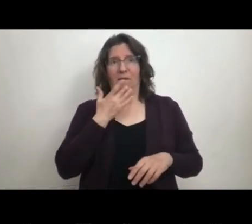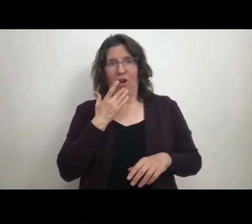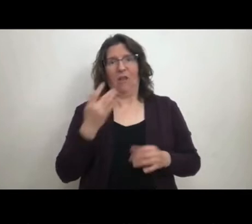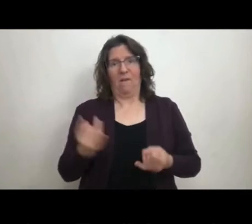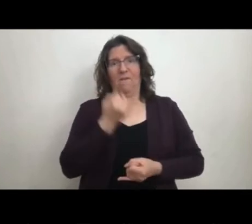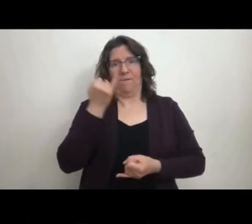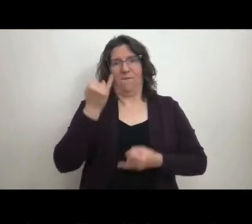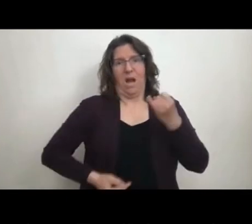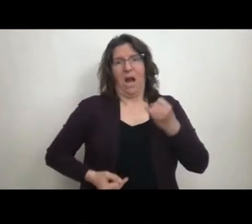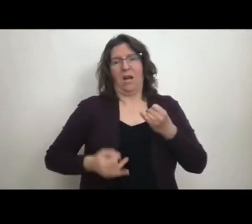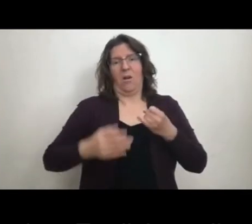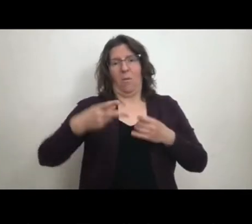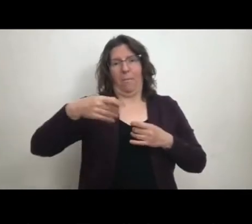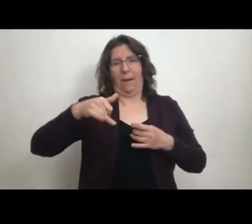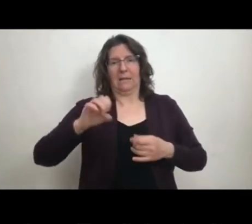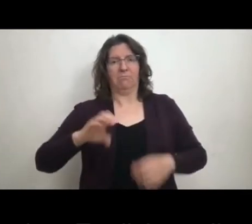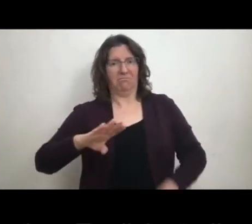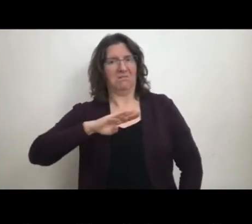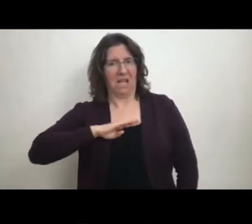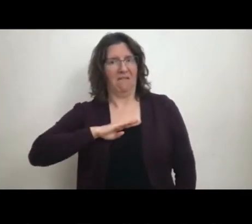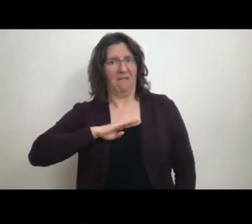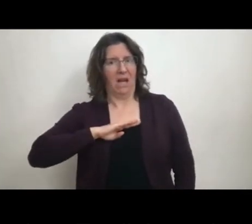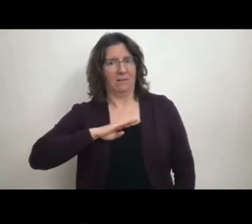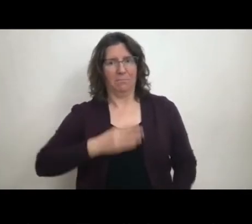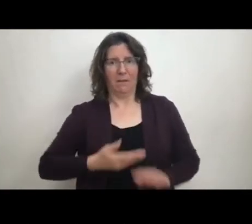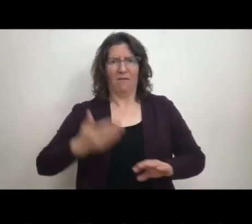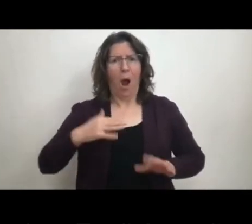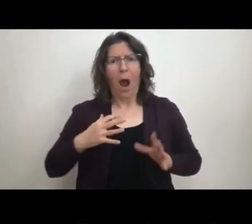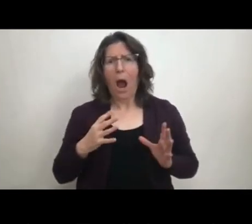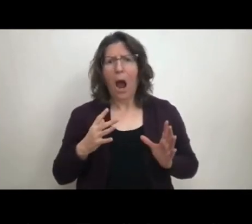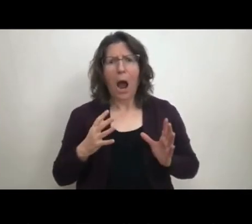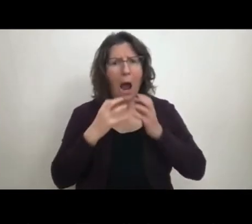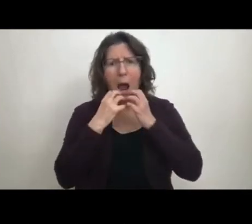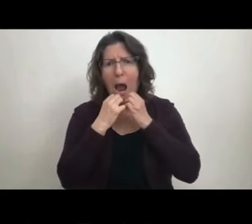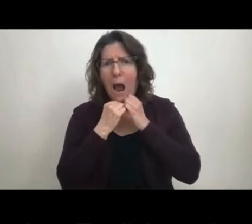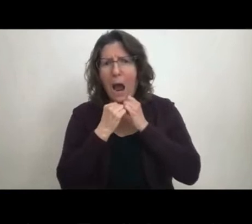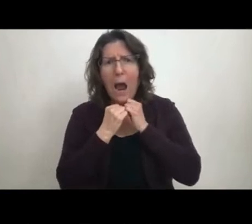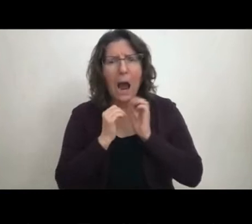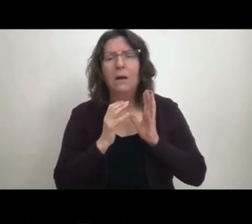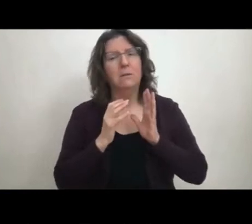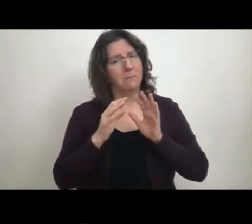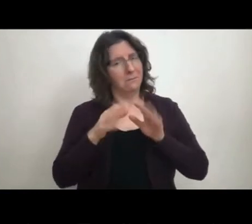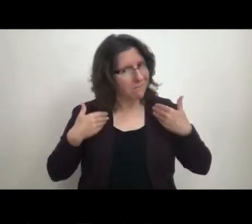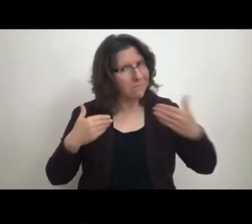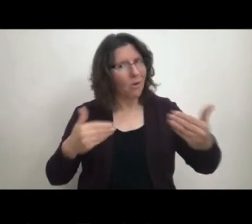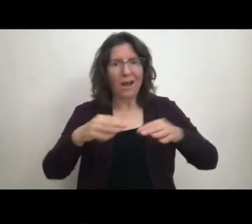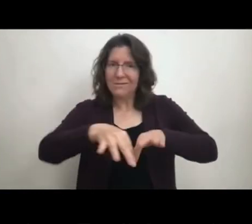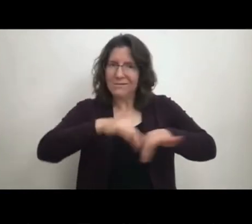They reached a point where they were satisfied with the final product but they were heartbroken to tear up their work.